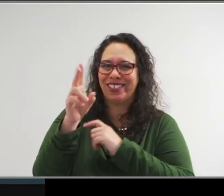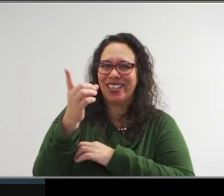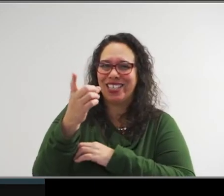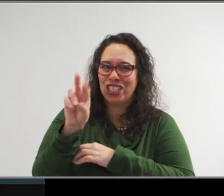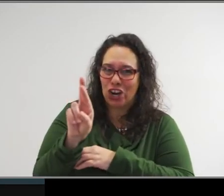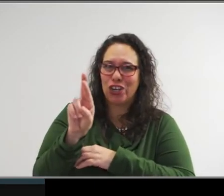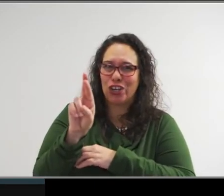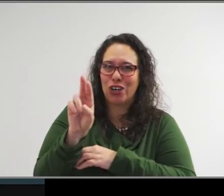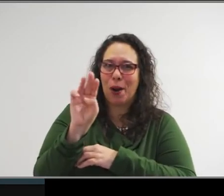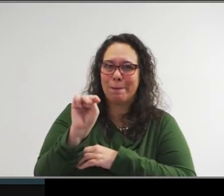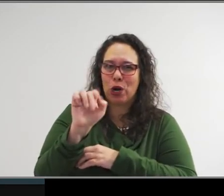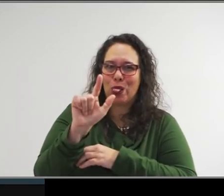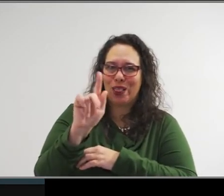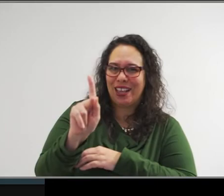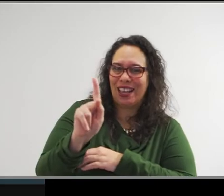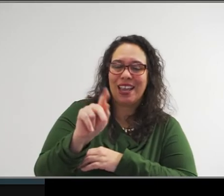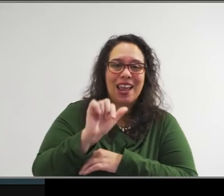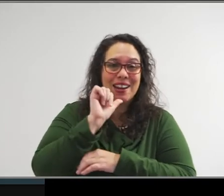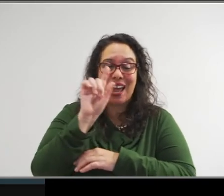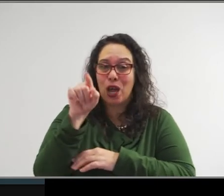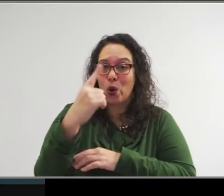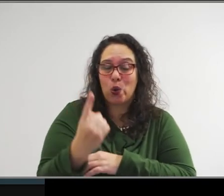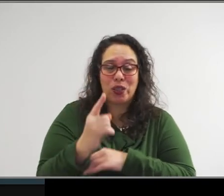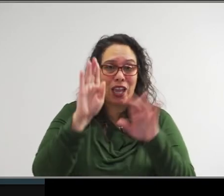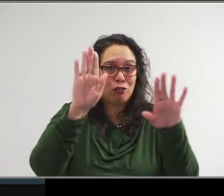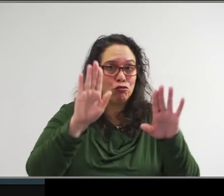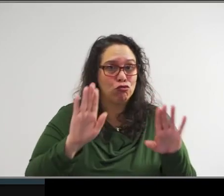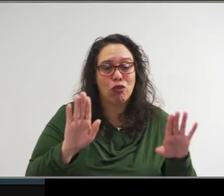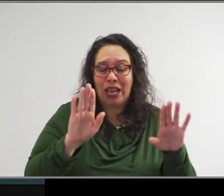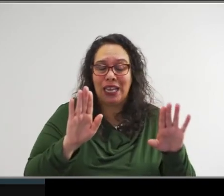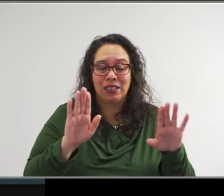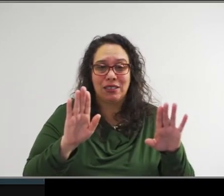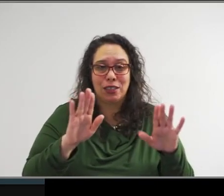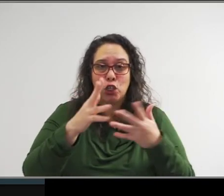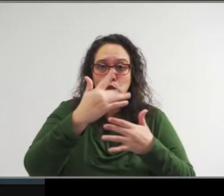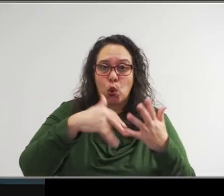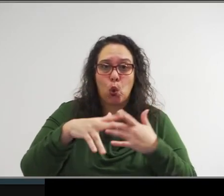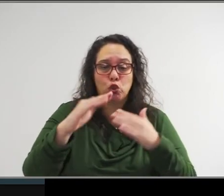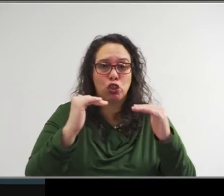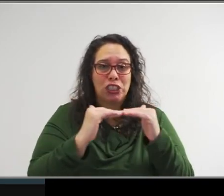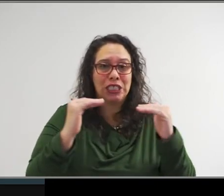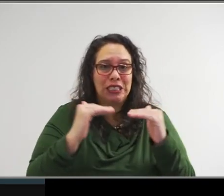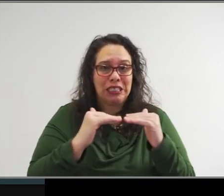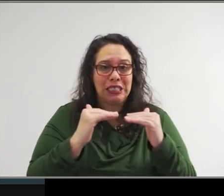as not only was he a great social justice advocate, but he was also very well-educated